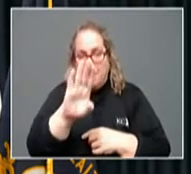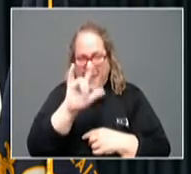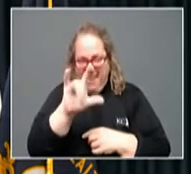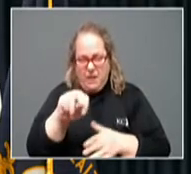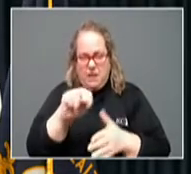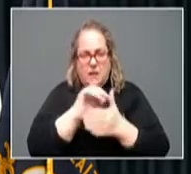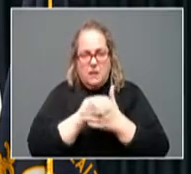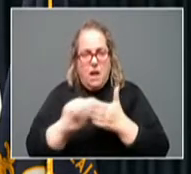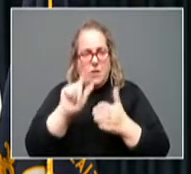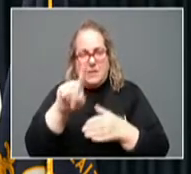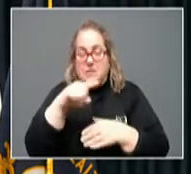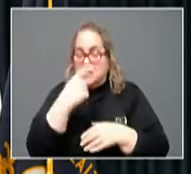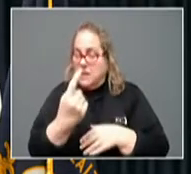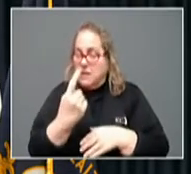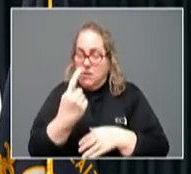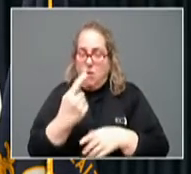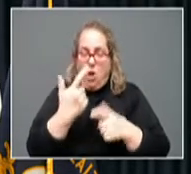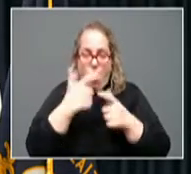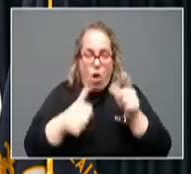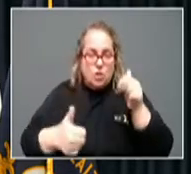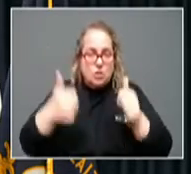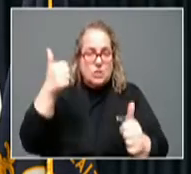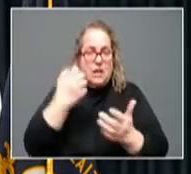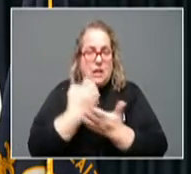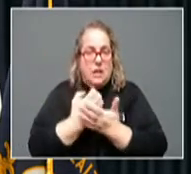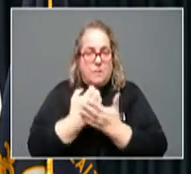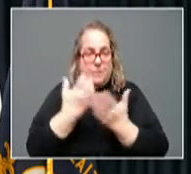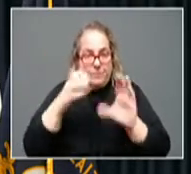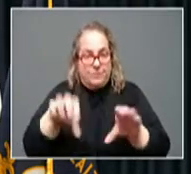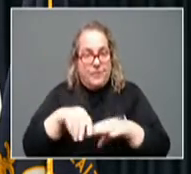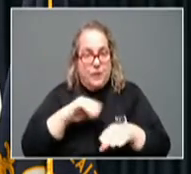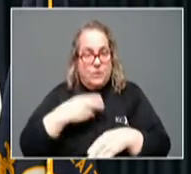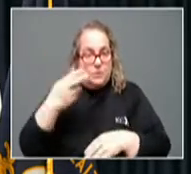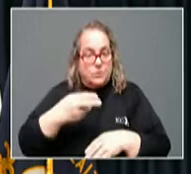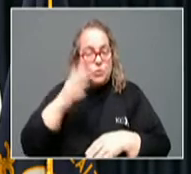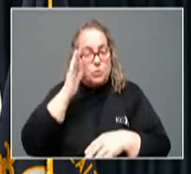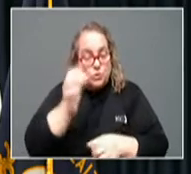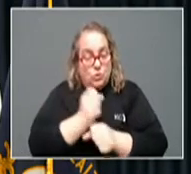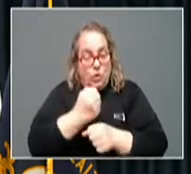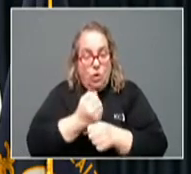investment in our history. It's going to create over 5000 direct new jobs.